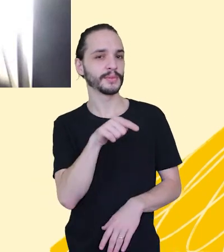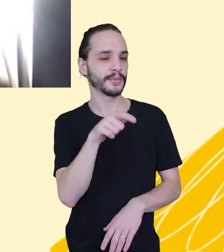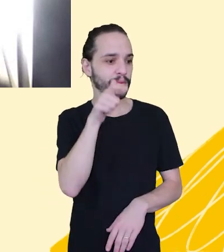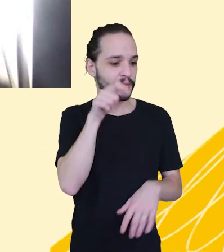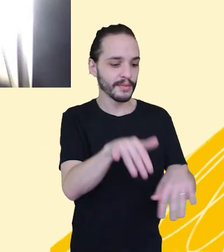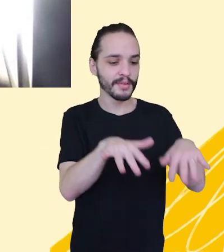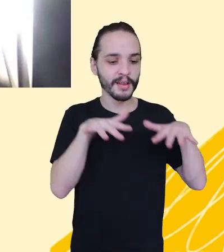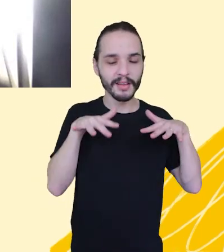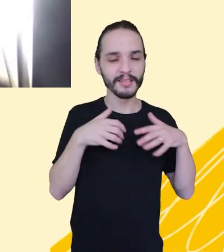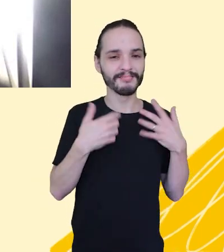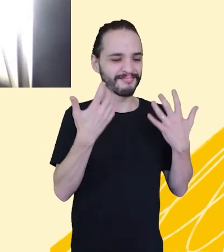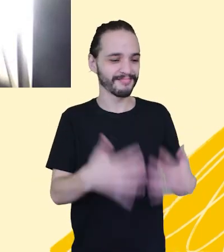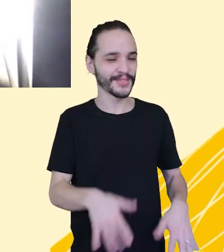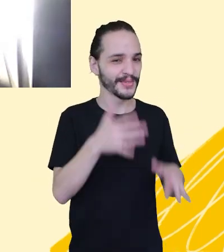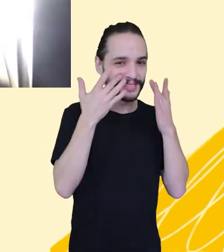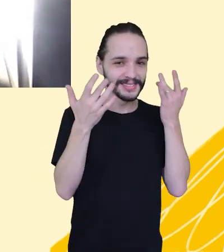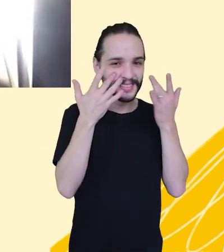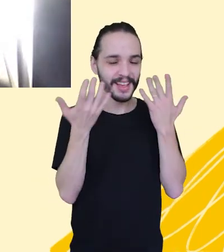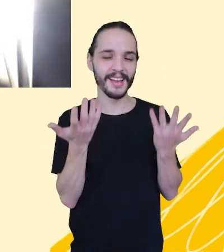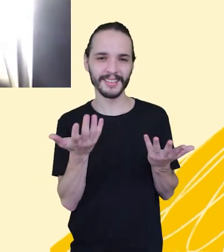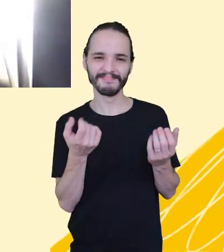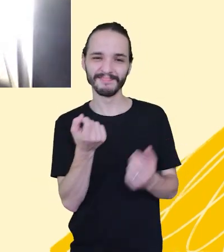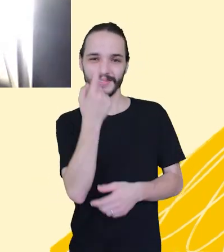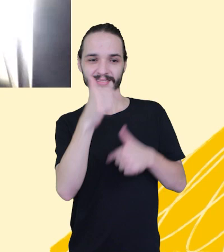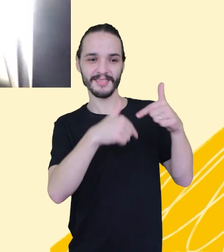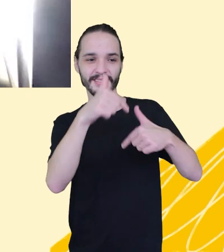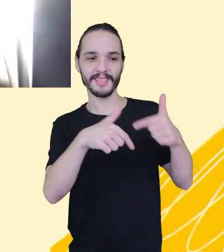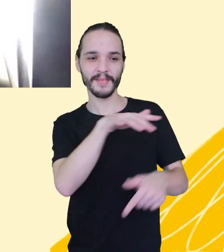And then... I mean I said this often that this was...